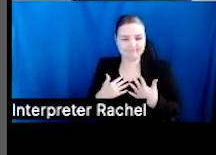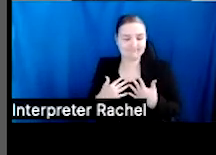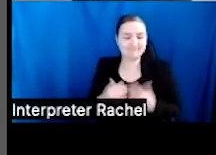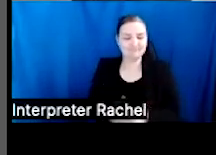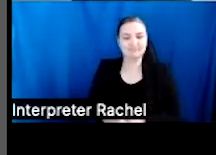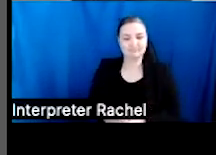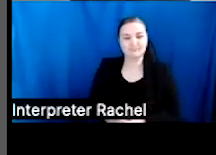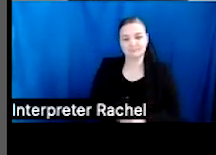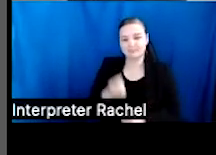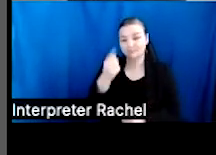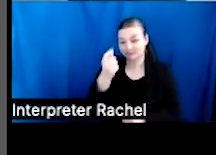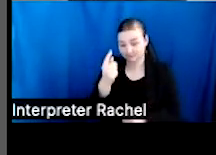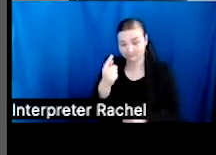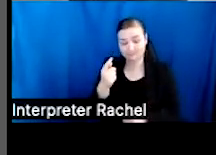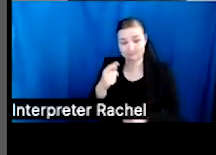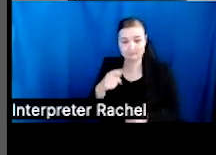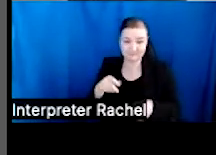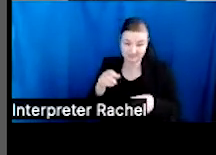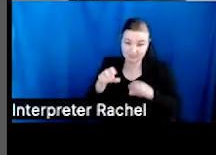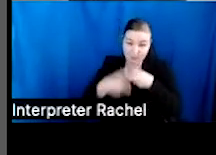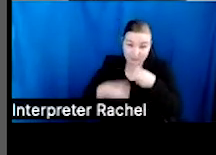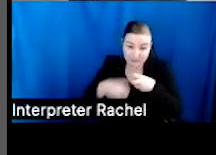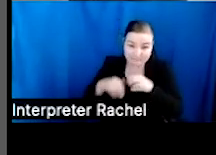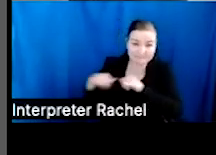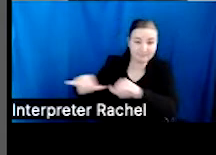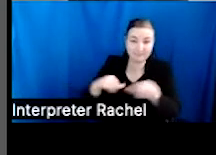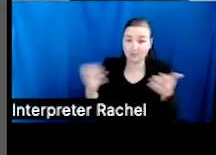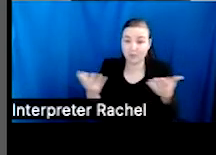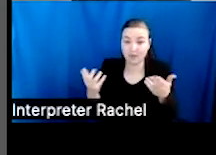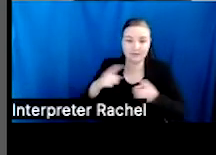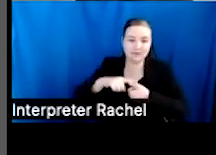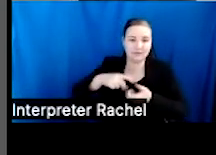museum world, including low pay and a prestige job mentality that tend to prevent people